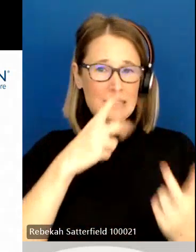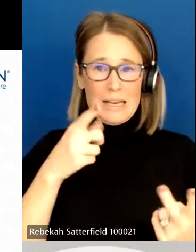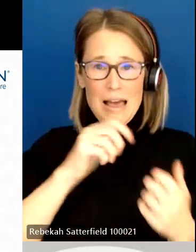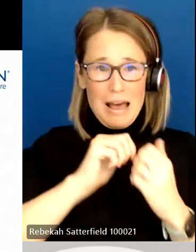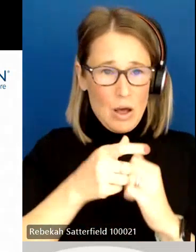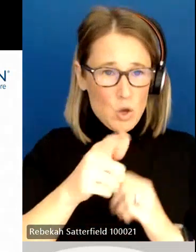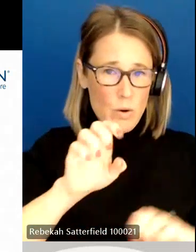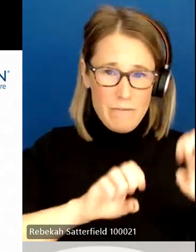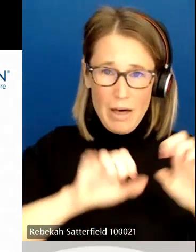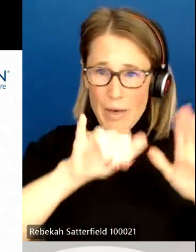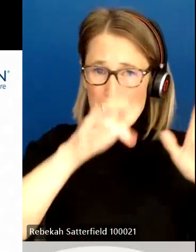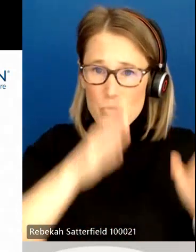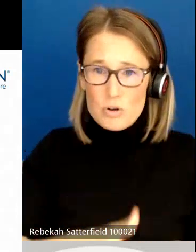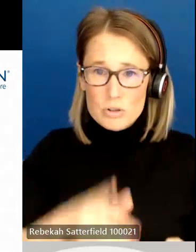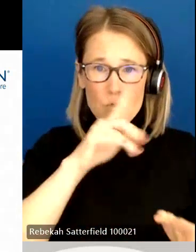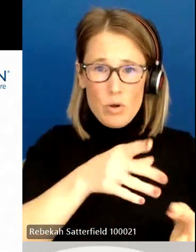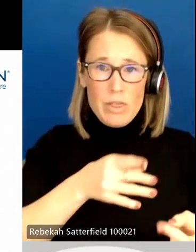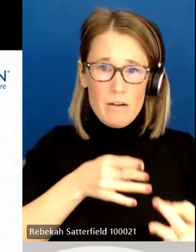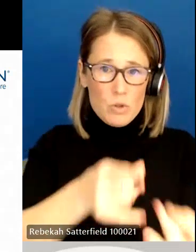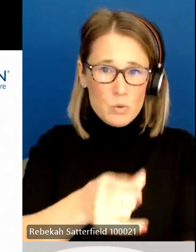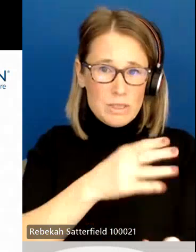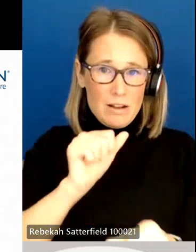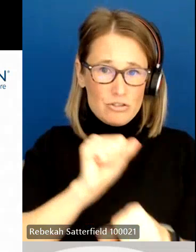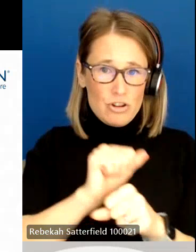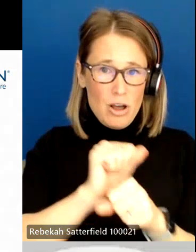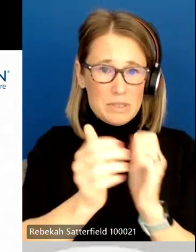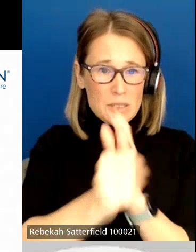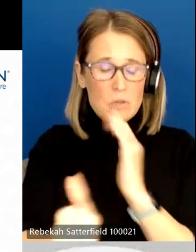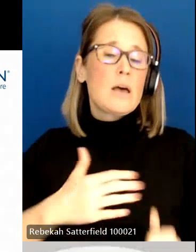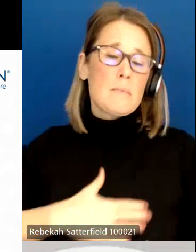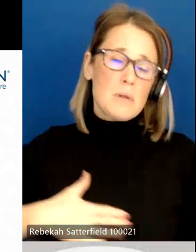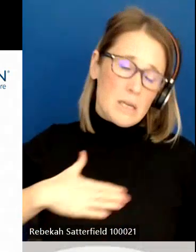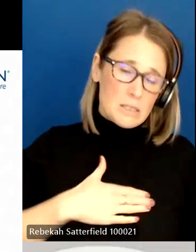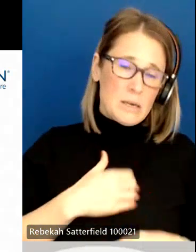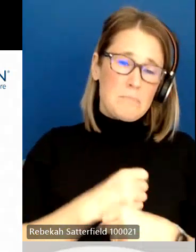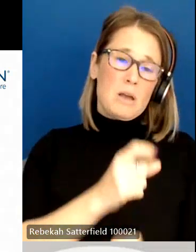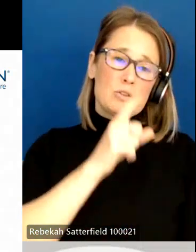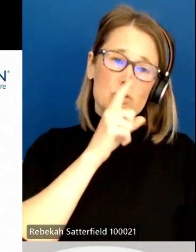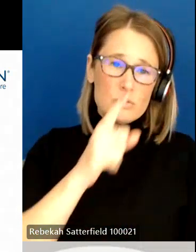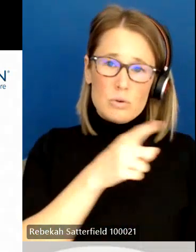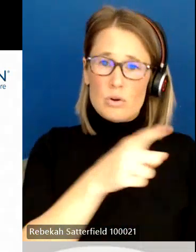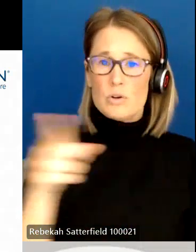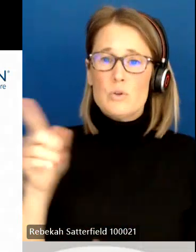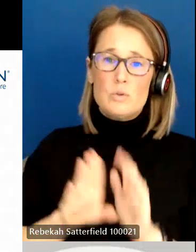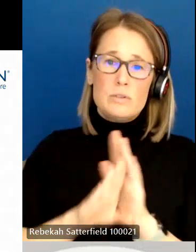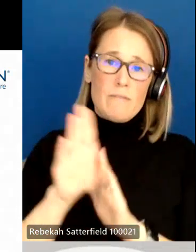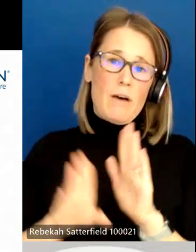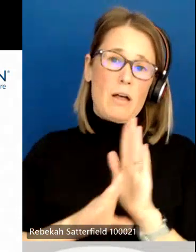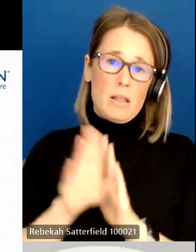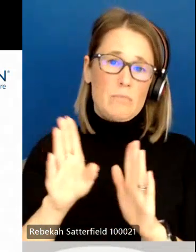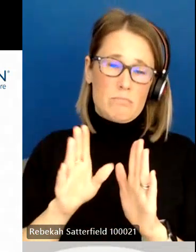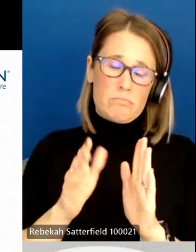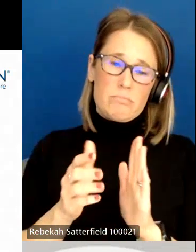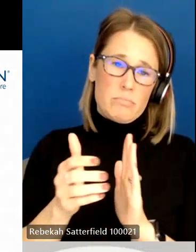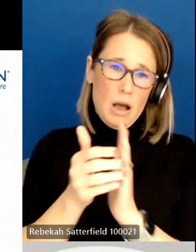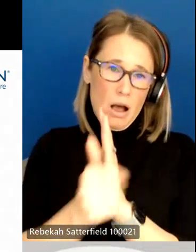fluency for their job skills so please make sure that you develop a competency and we do have a